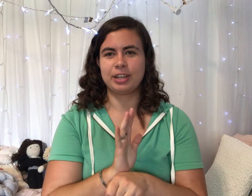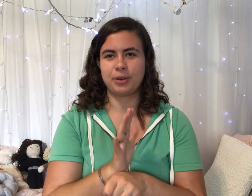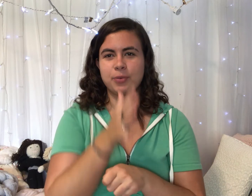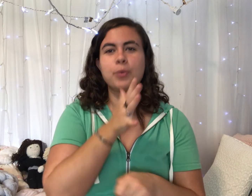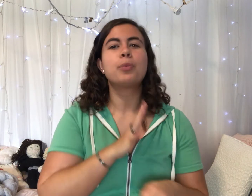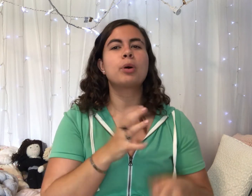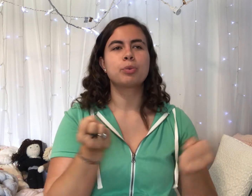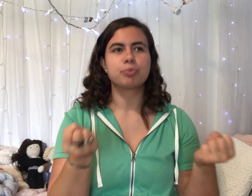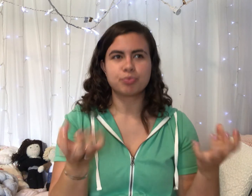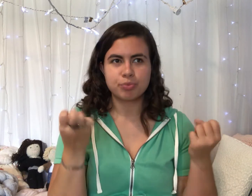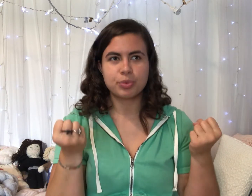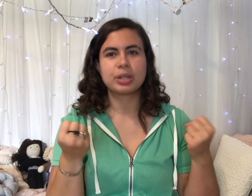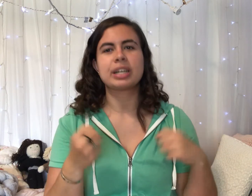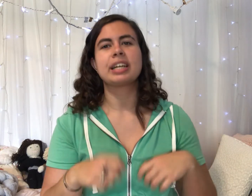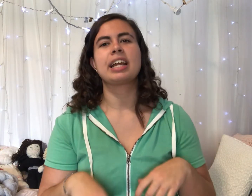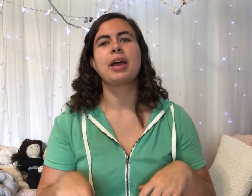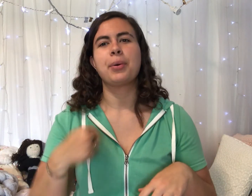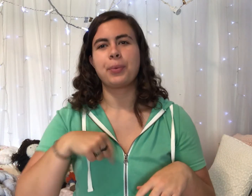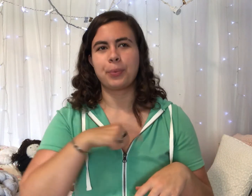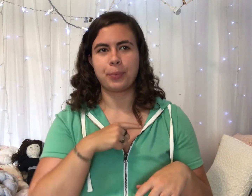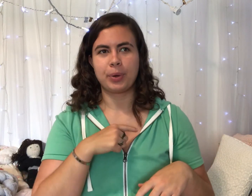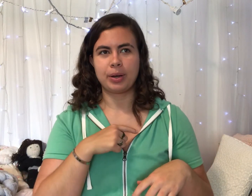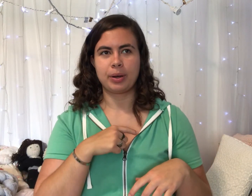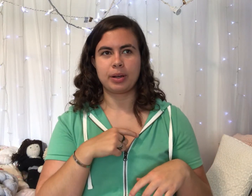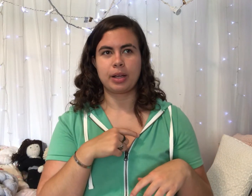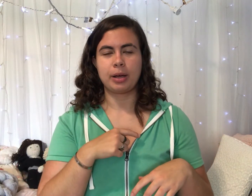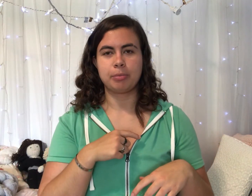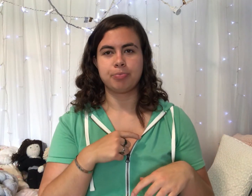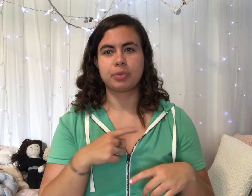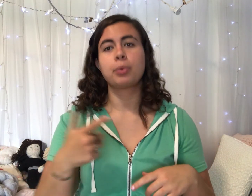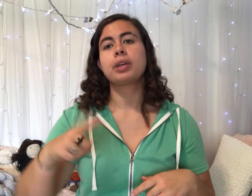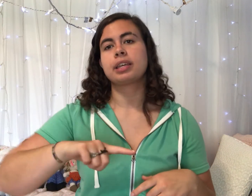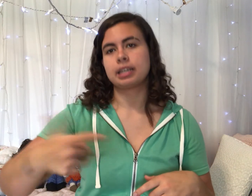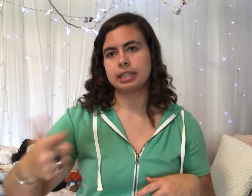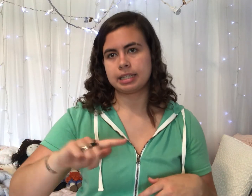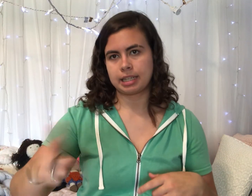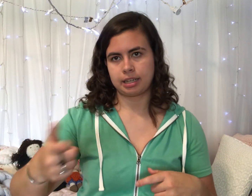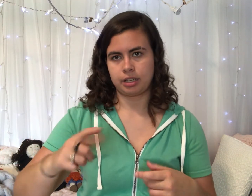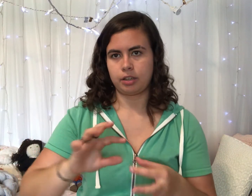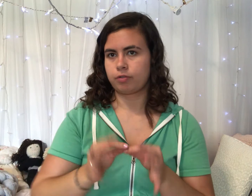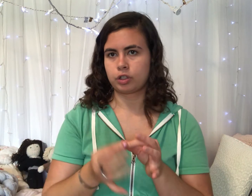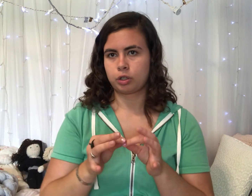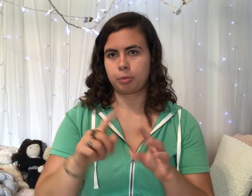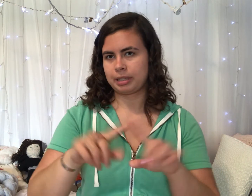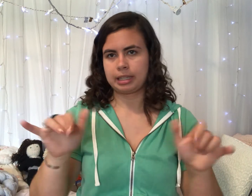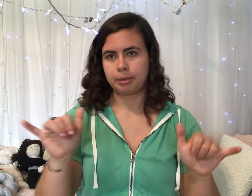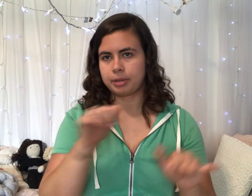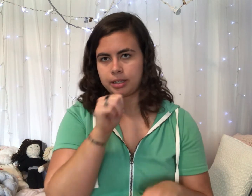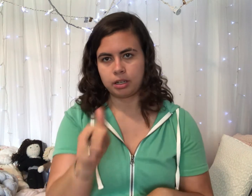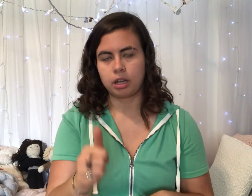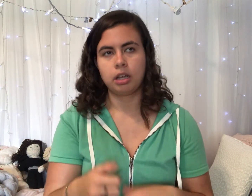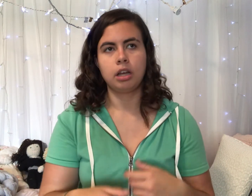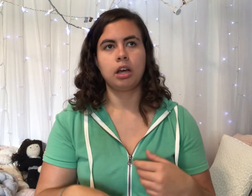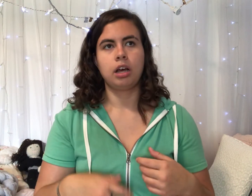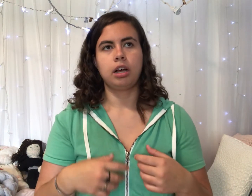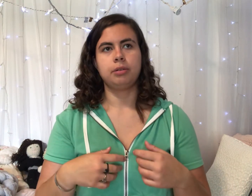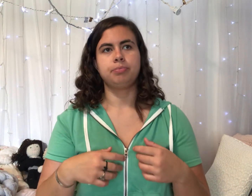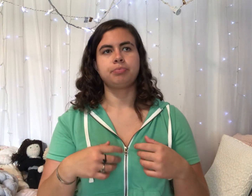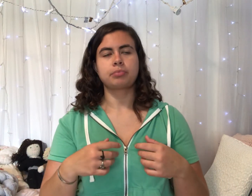It was a woman signing and we were doing consecutive interpreting, not simultaneous.